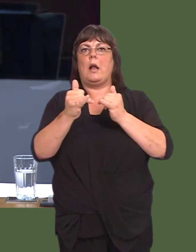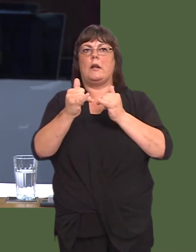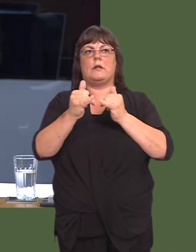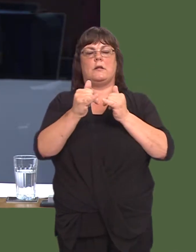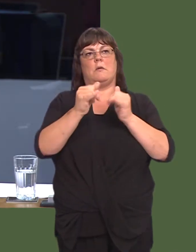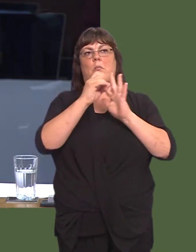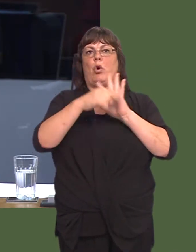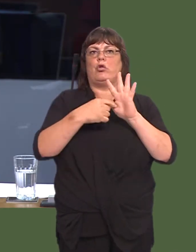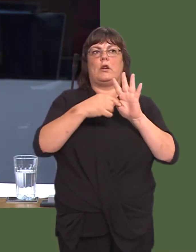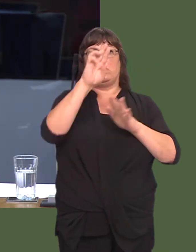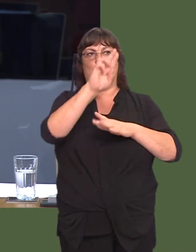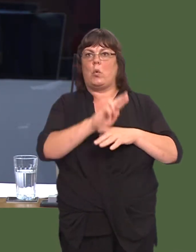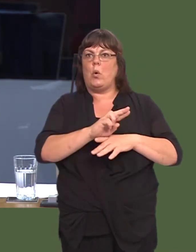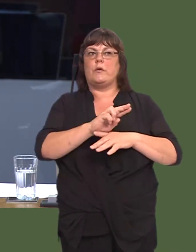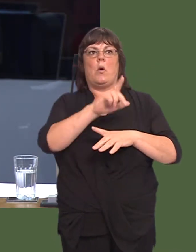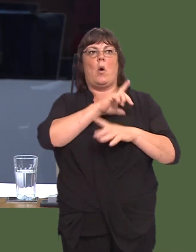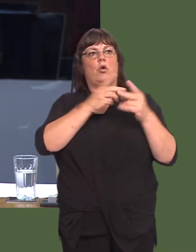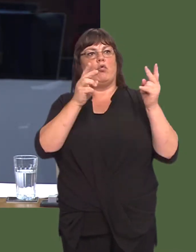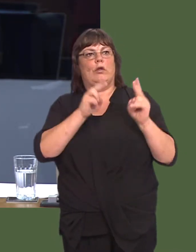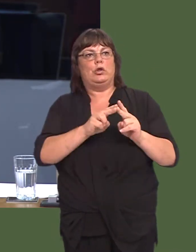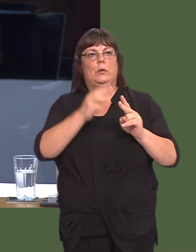tackle mental health discrimination and stigma.